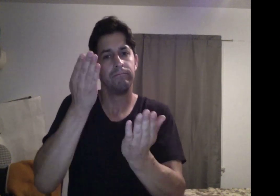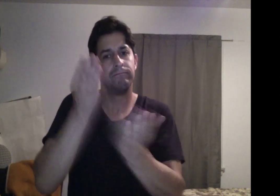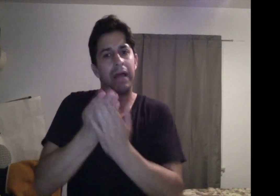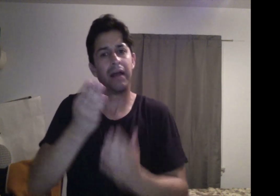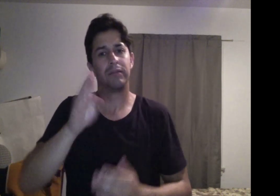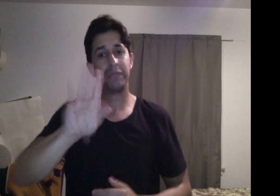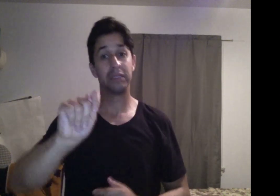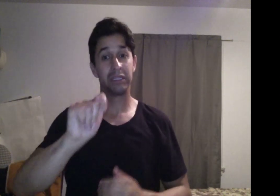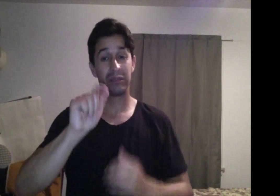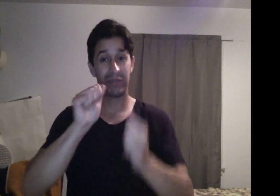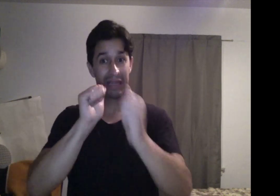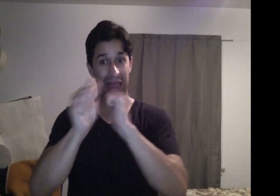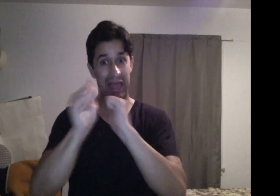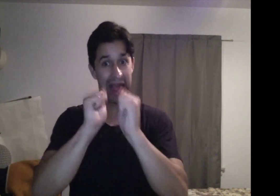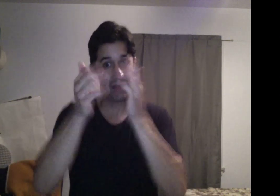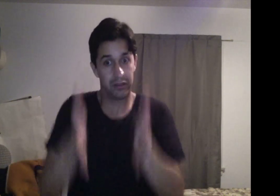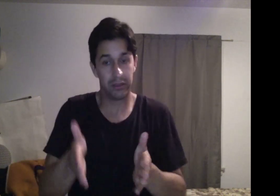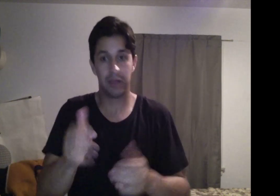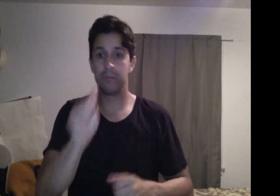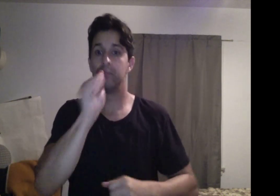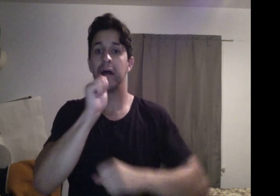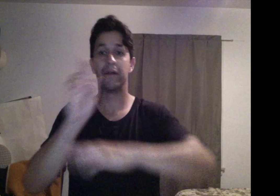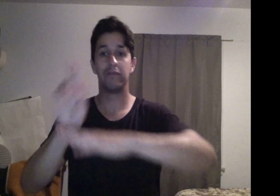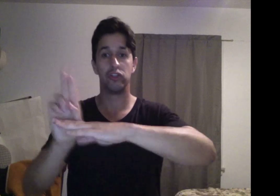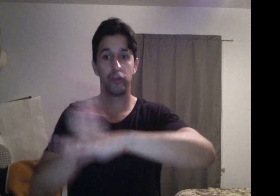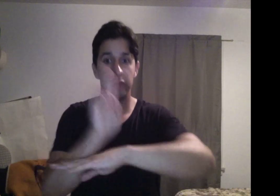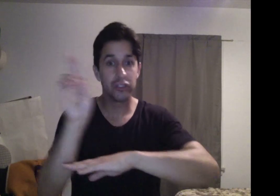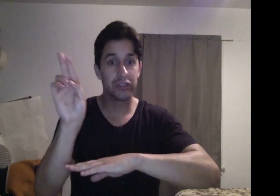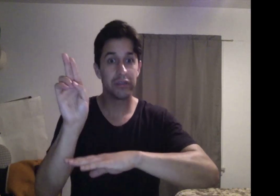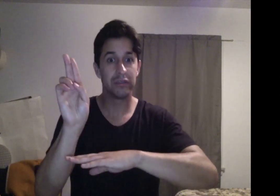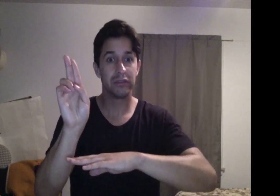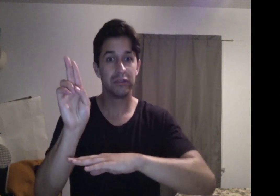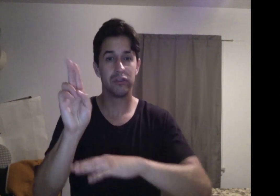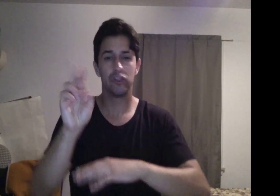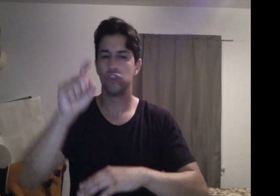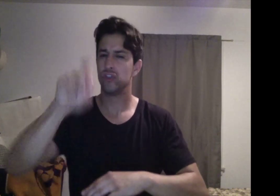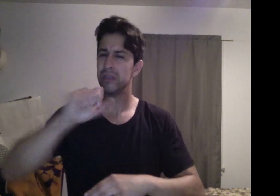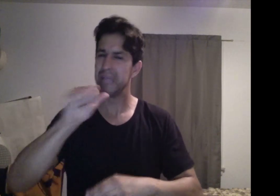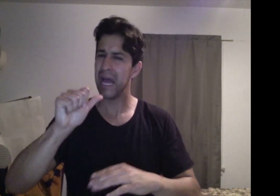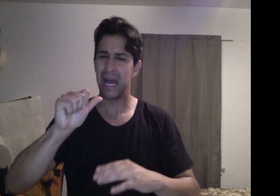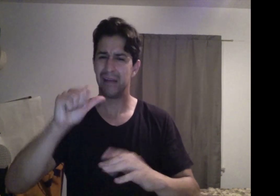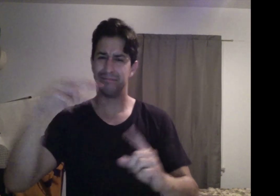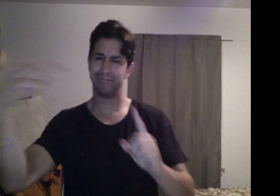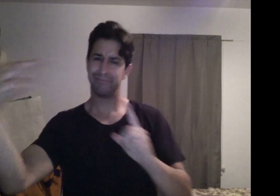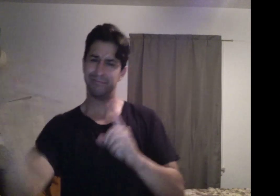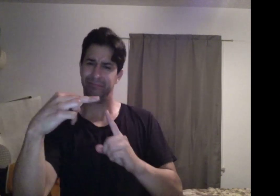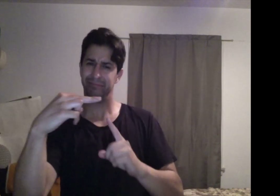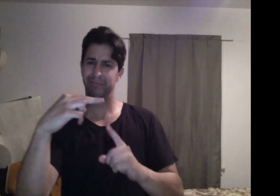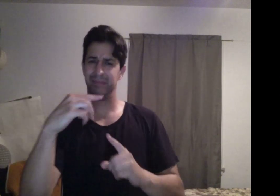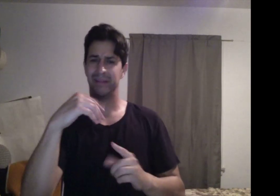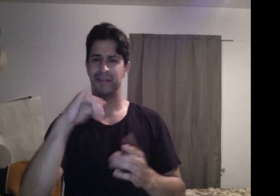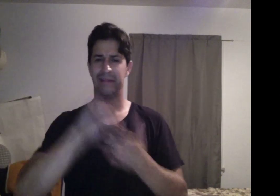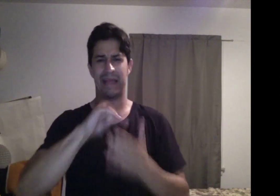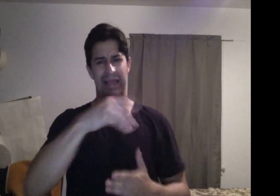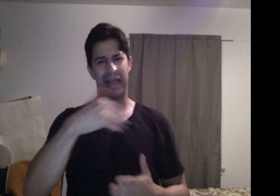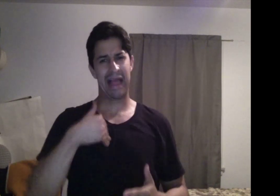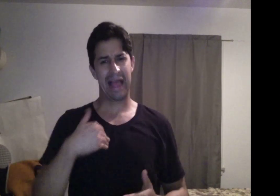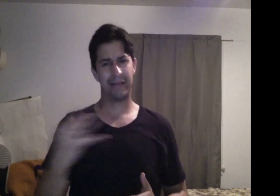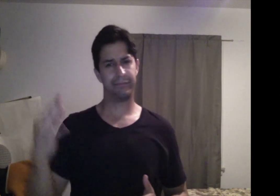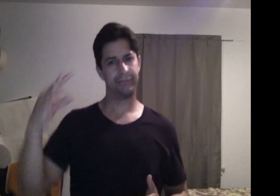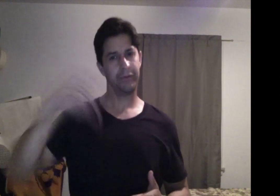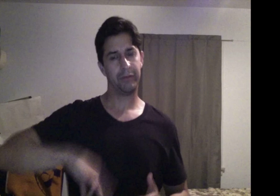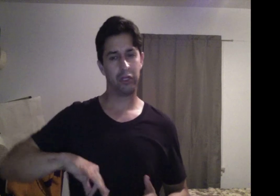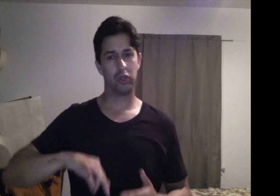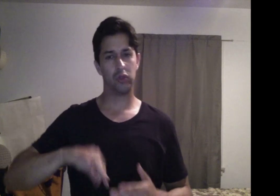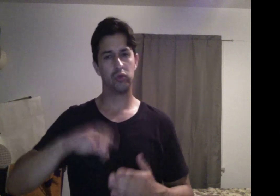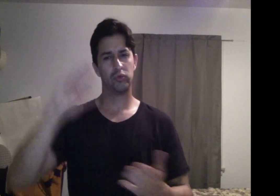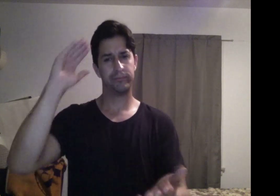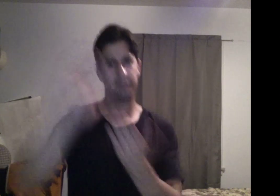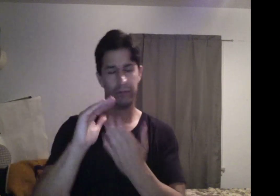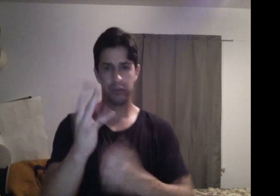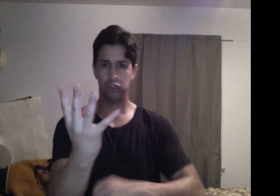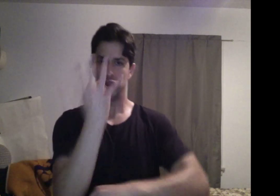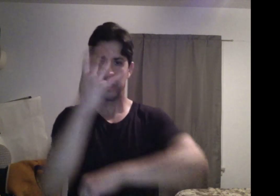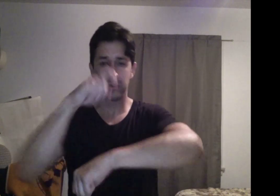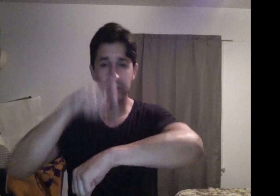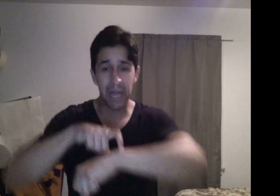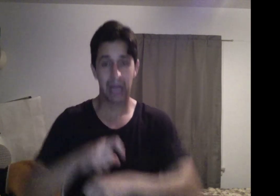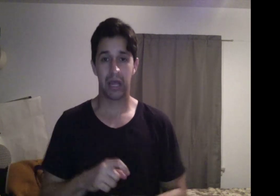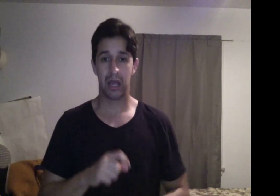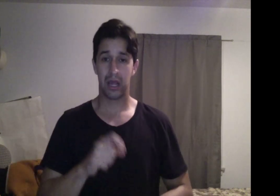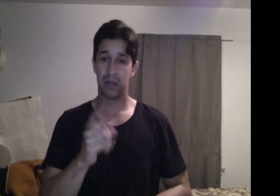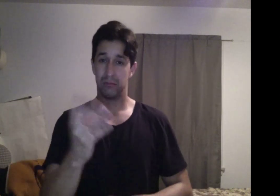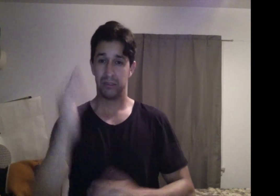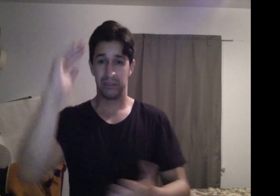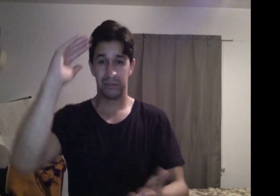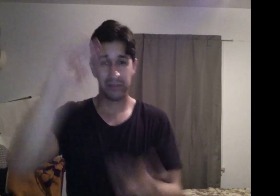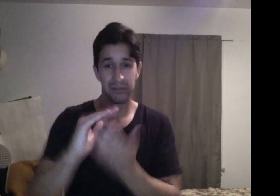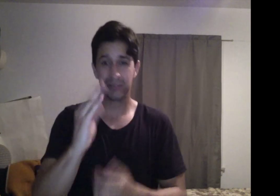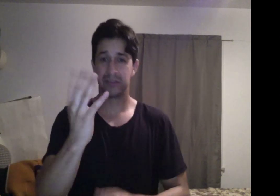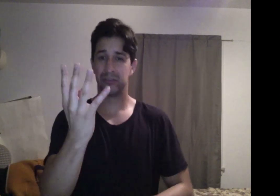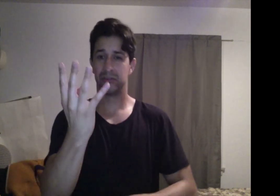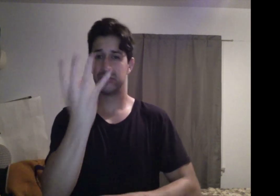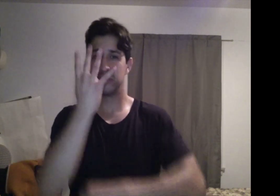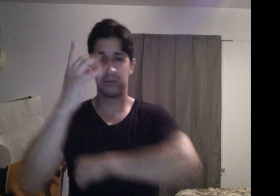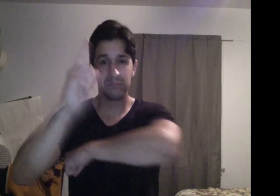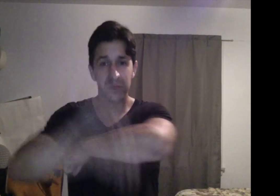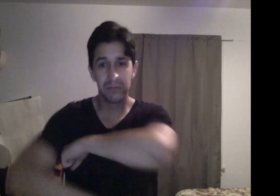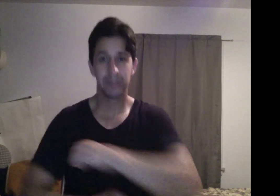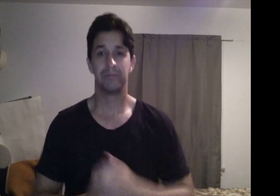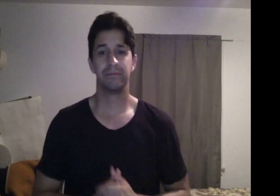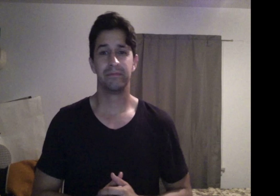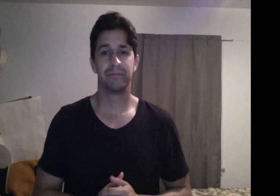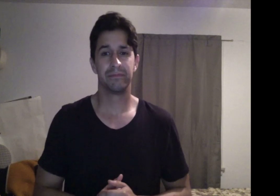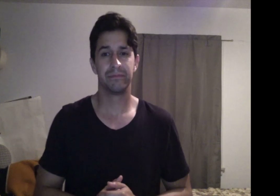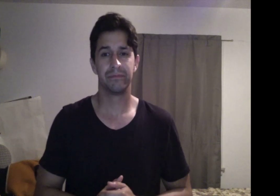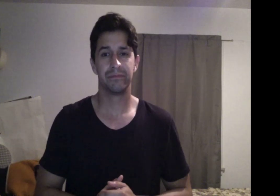The fact that Brock was an athlete at a private university should not be seen as an entitlement to leniency,